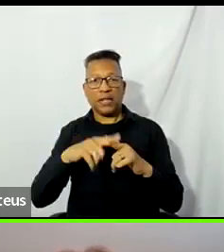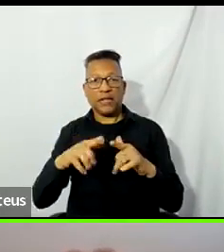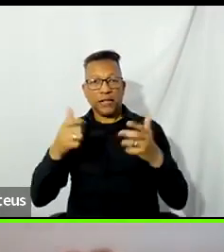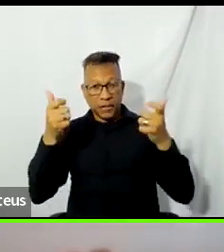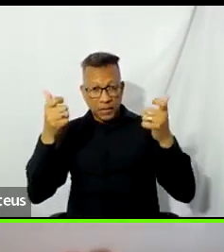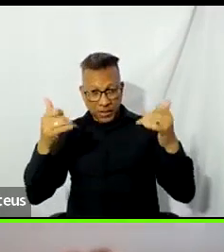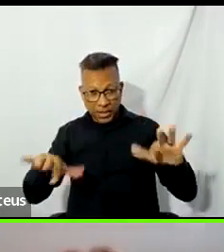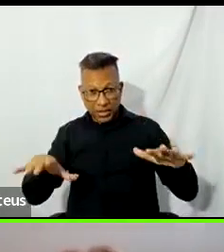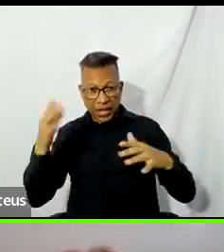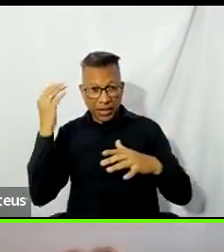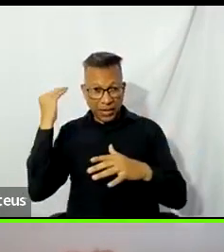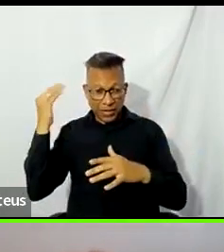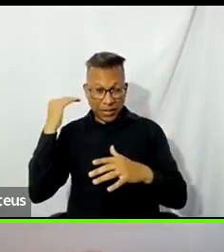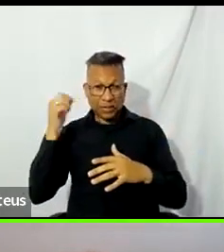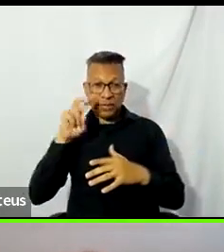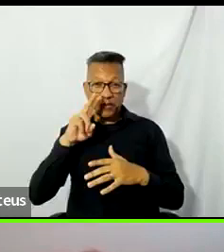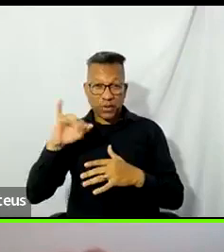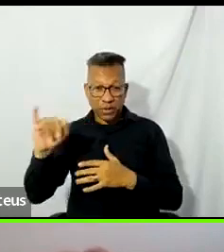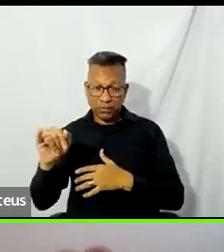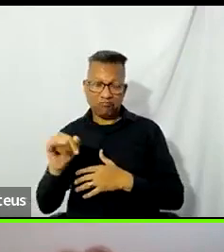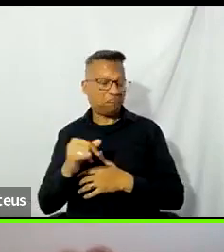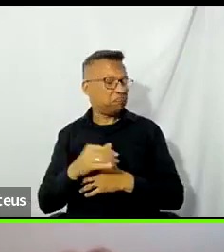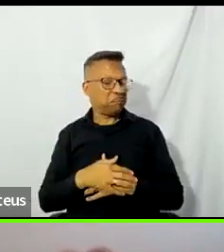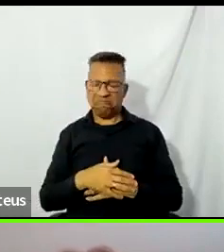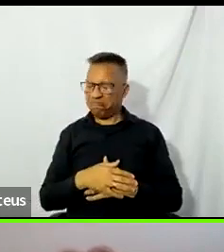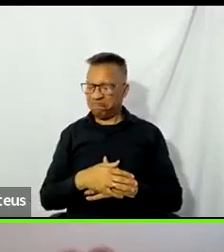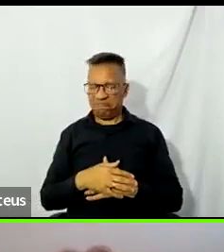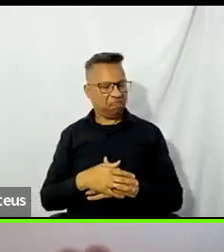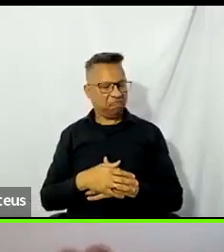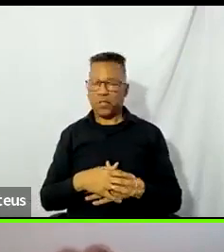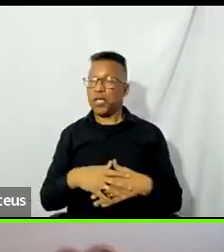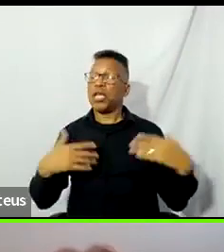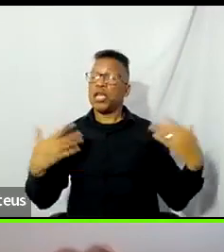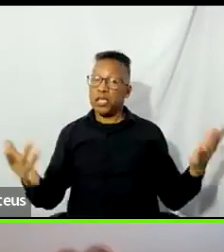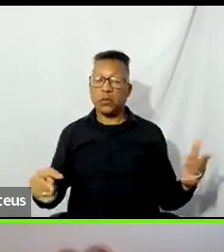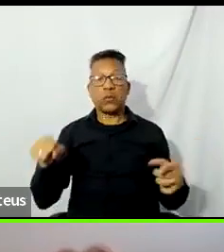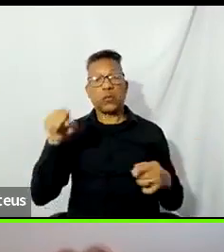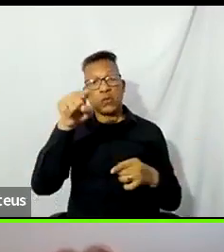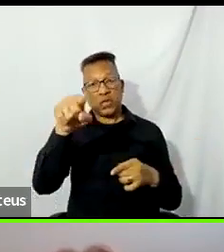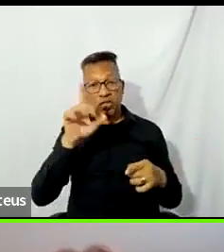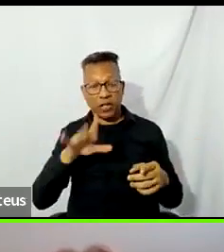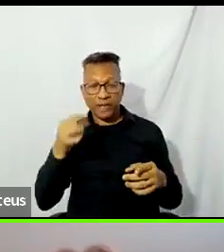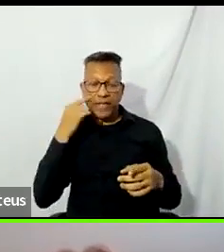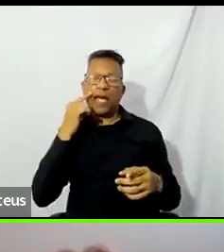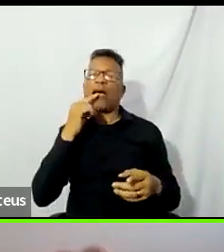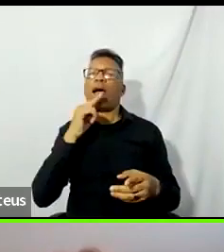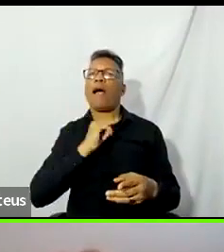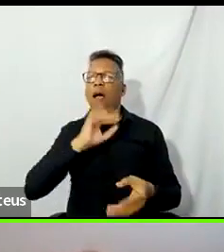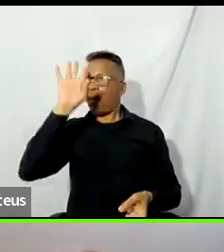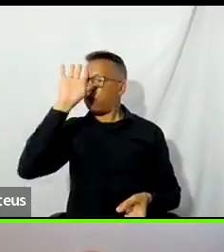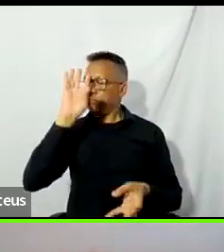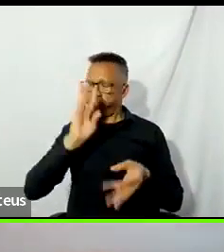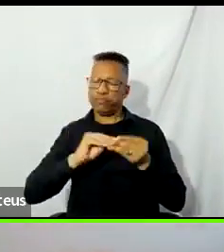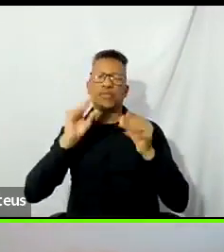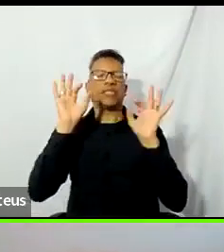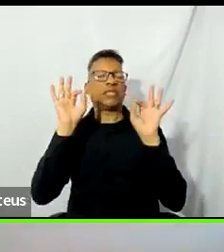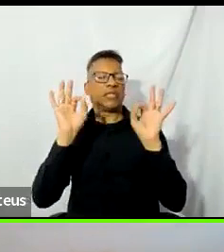Mcgowski. It was r words, he he r words, he he takes it as words, he he takes it as he takes it as given, because it as given because he's looking at ch child behavior he